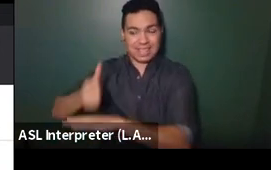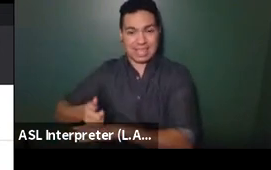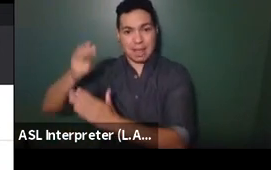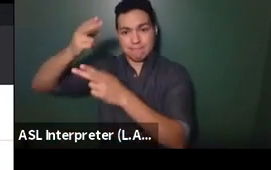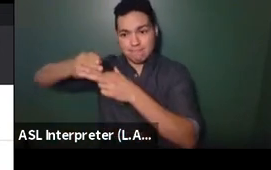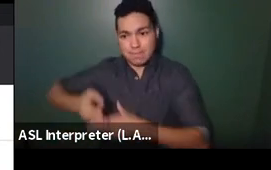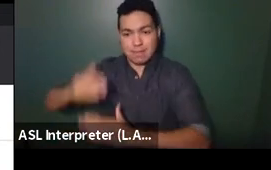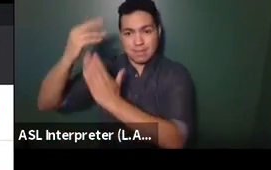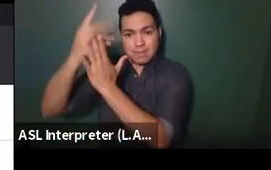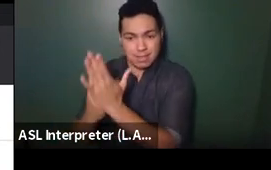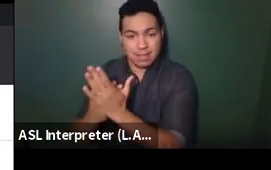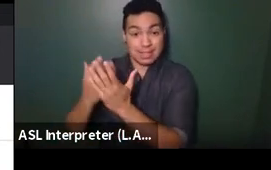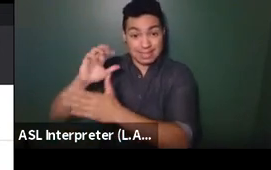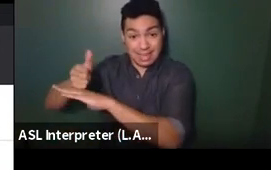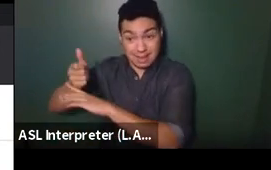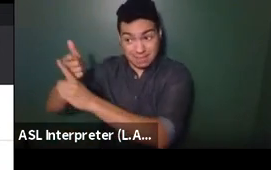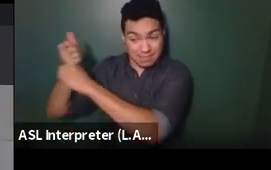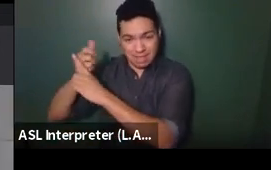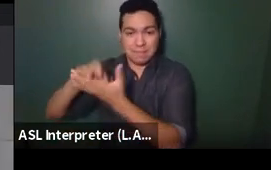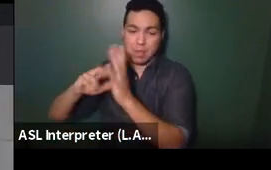Katherine Livick - ESD 112: But you may have to add them yourself. And all I have to do is click